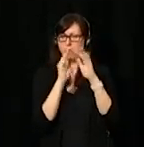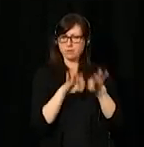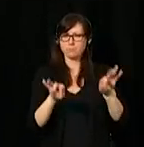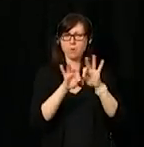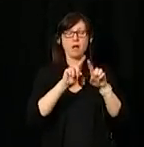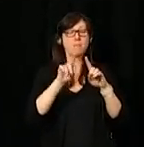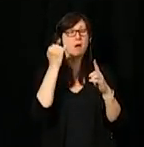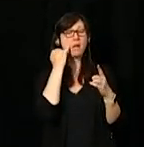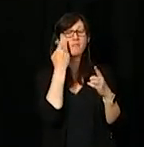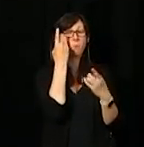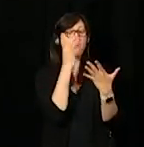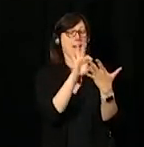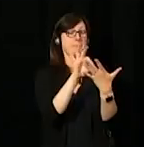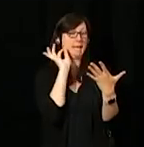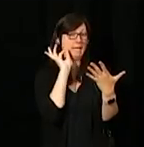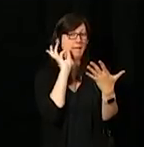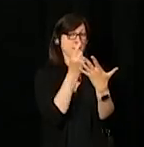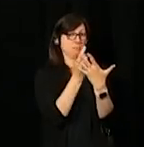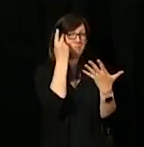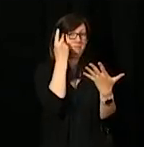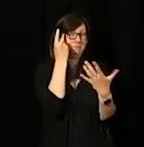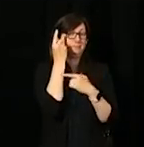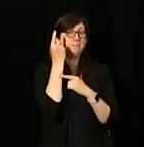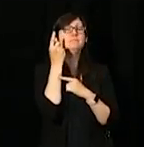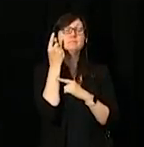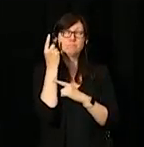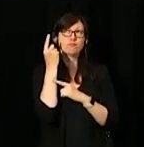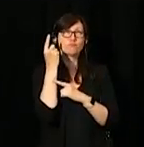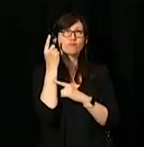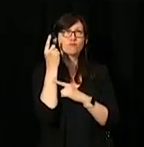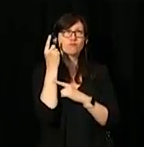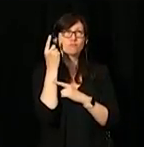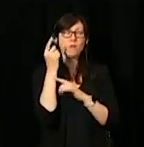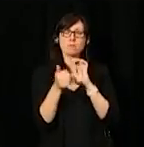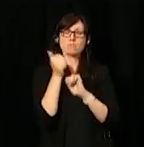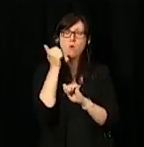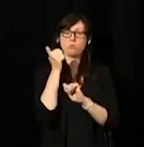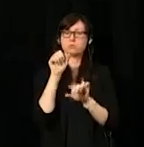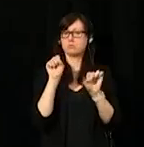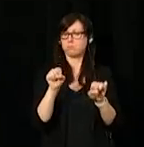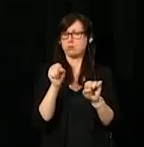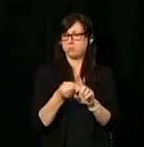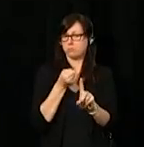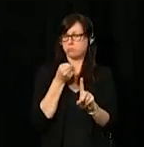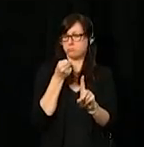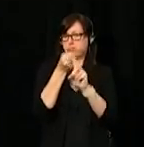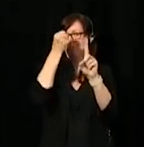If I had to pick the one that can have the most potential to make a difference,